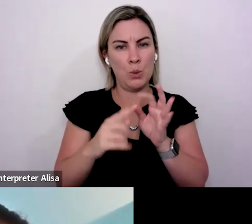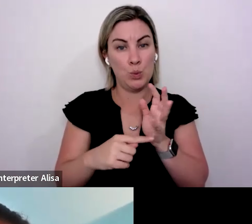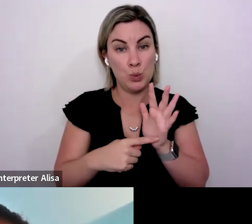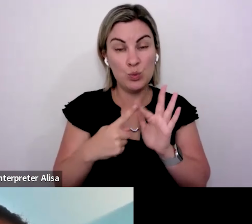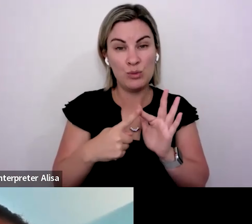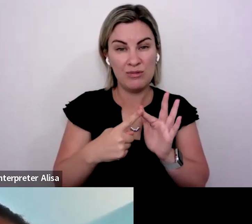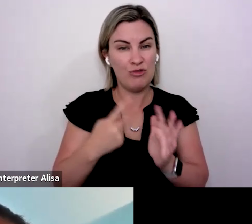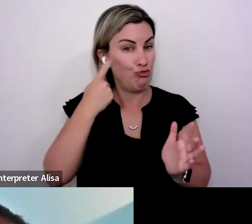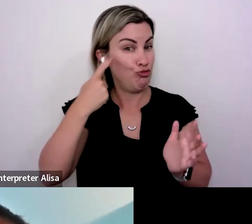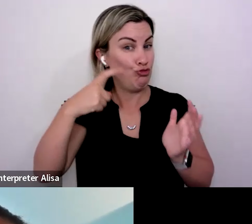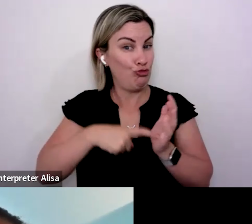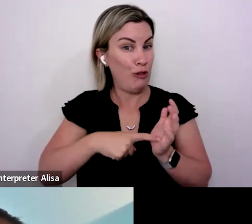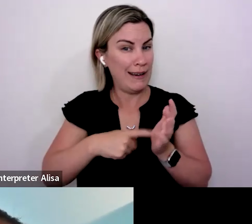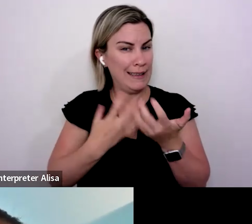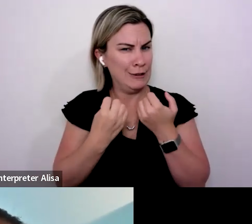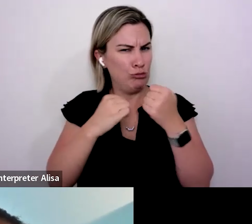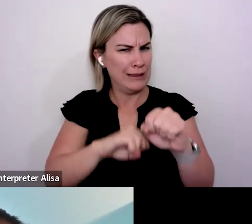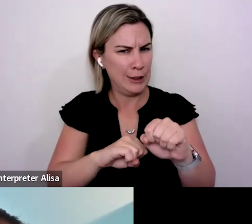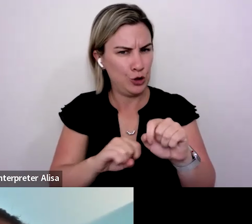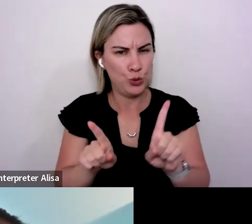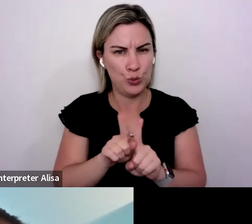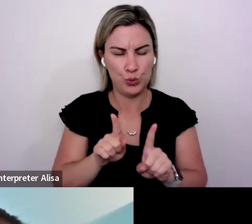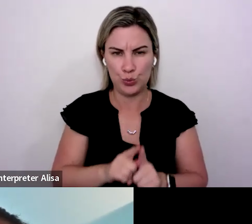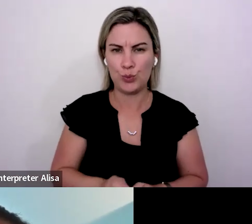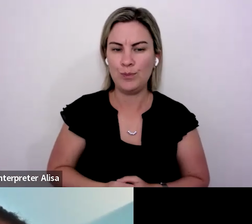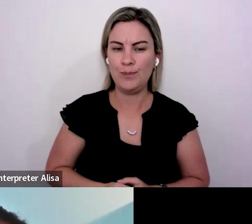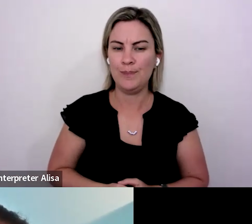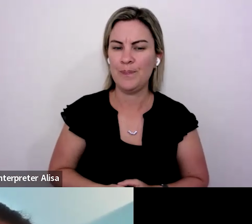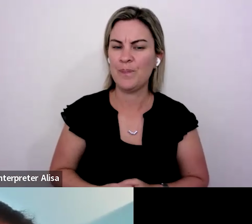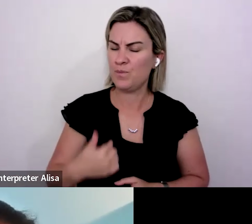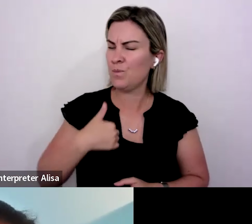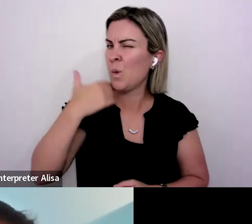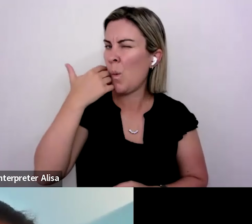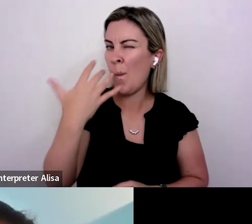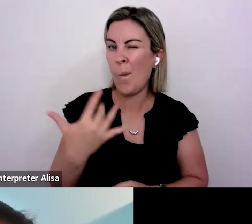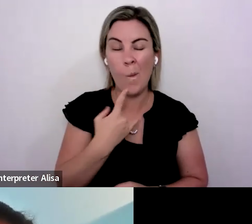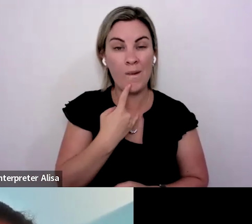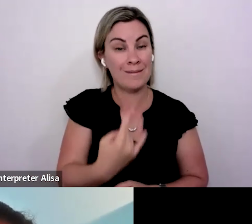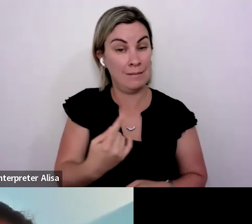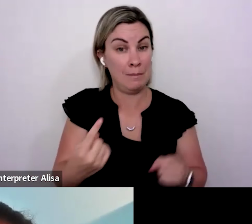And so I always say, probably the most important principles in